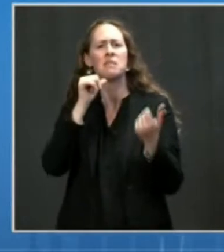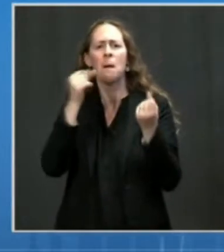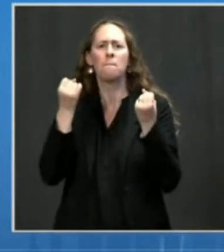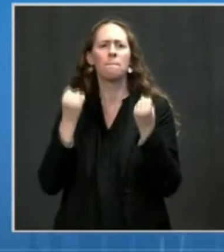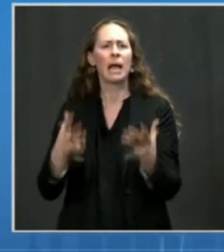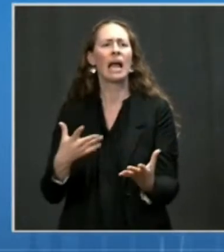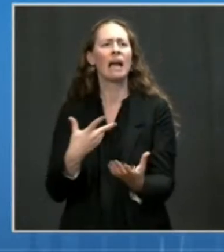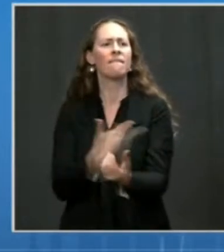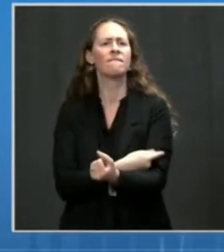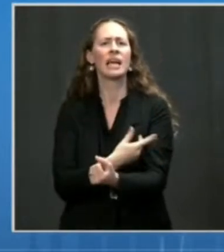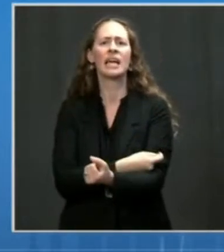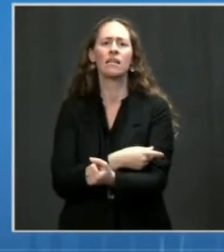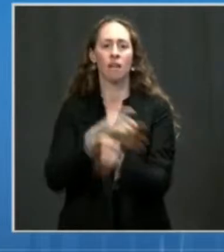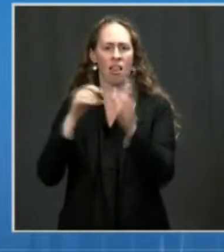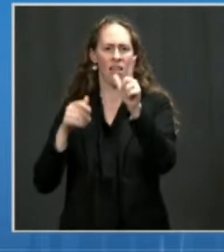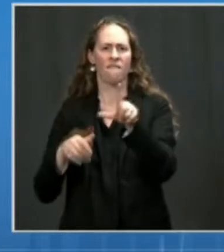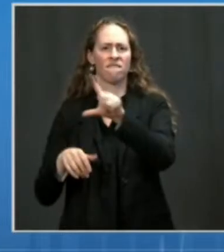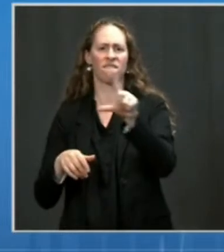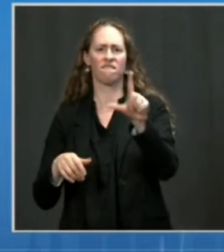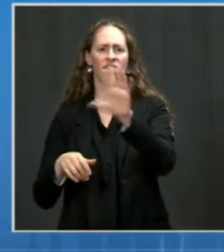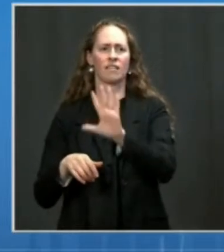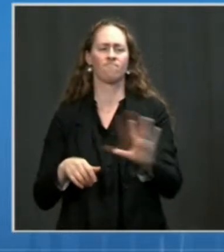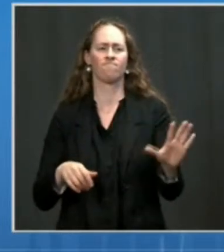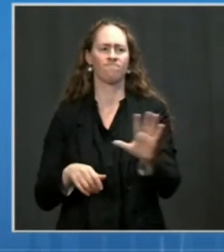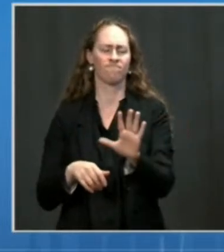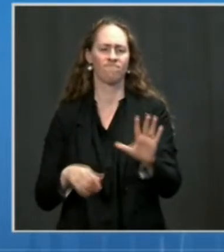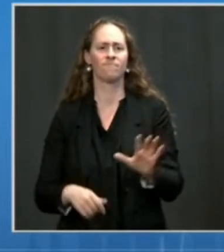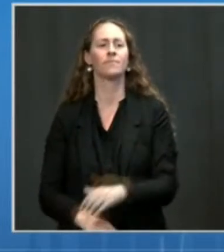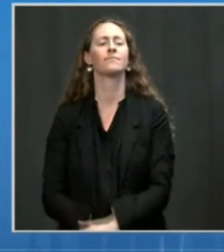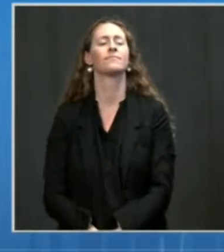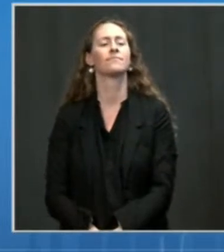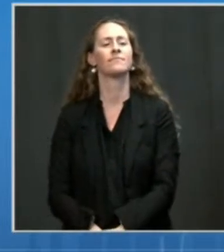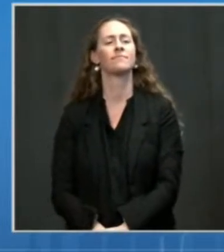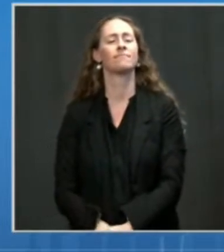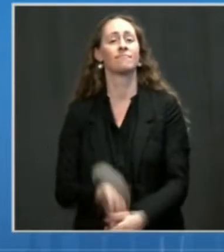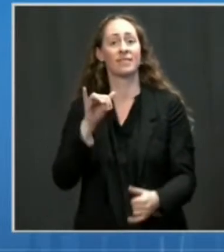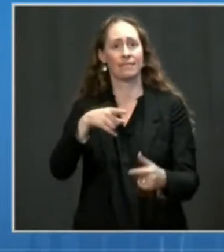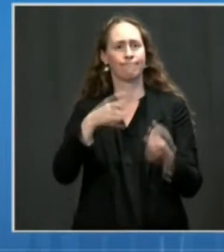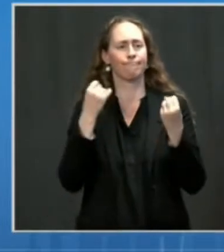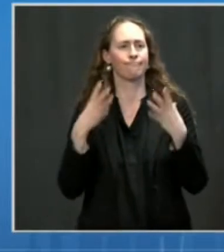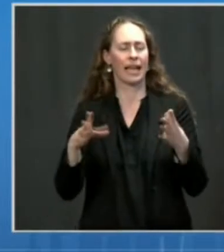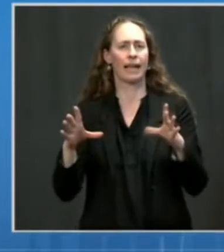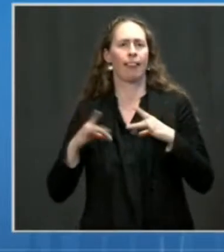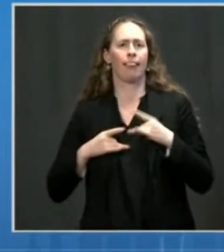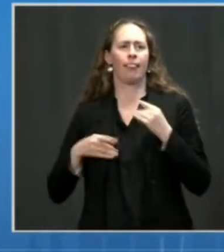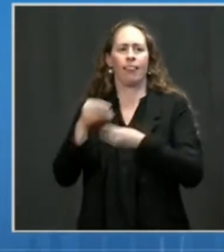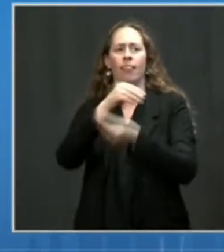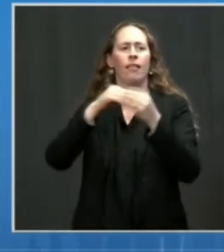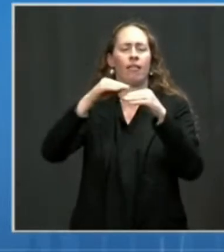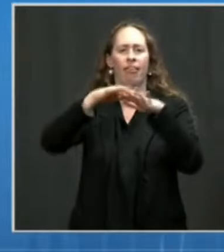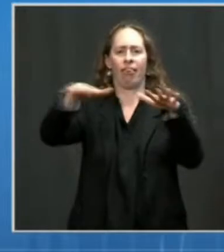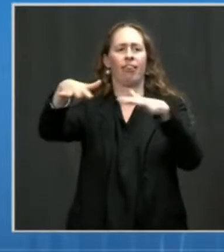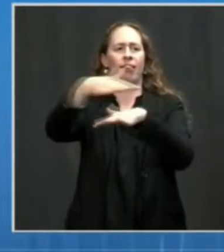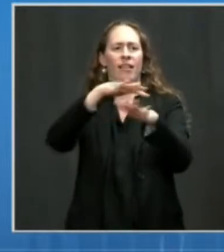NOTICE THAT THE STATES THAT HAVE LOWER VACCINATION COVERAGE, THOSE FURTHER TO THE